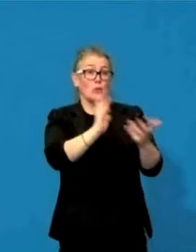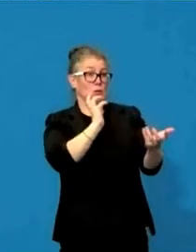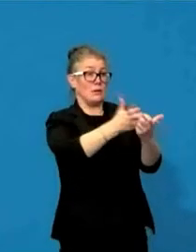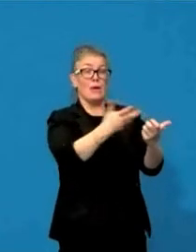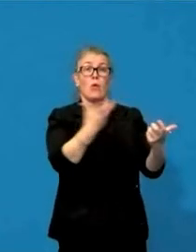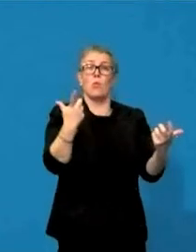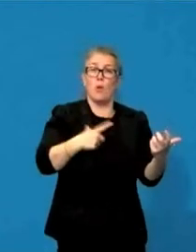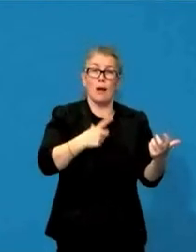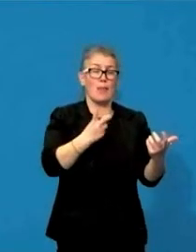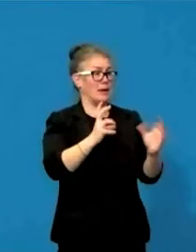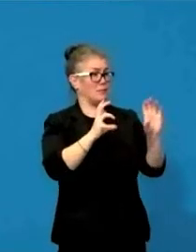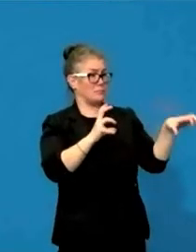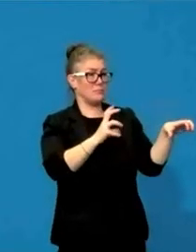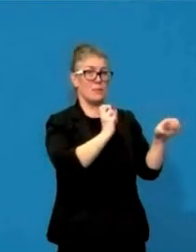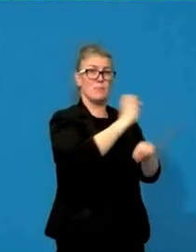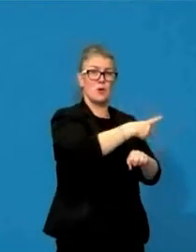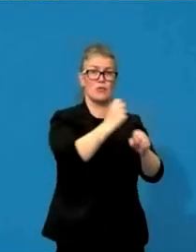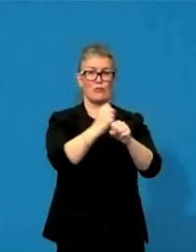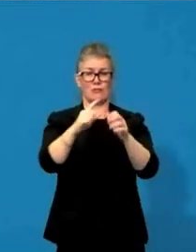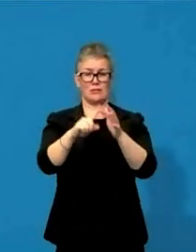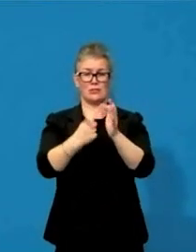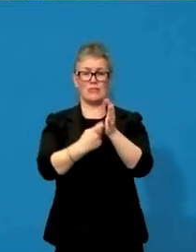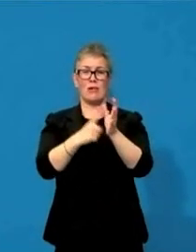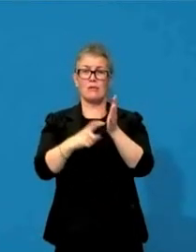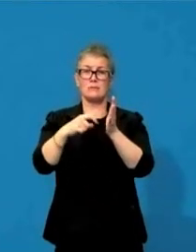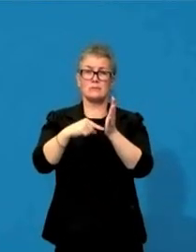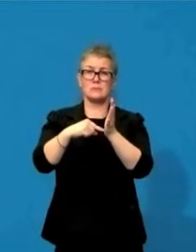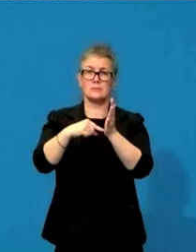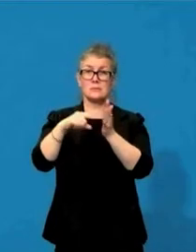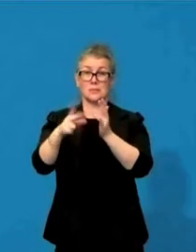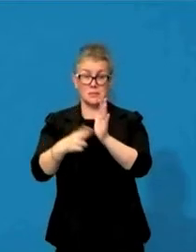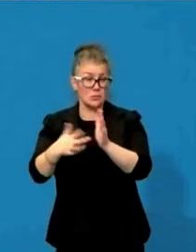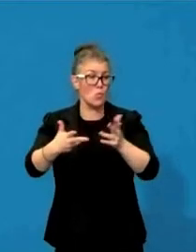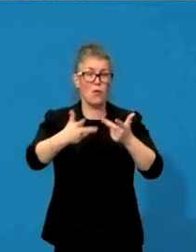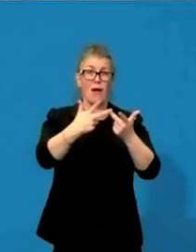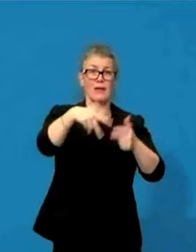or somewhere else. And that discussion I had with the NDIS about Tristan's new scheme,